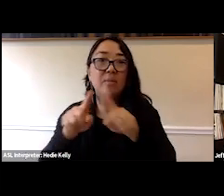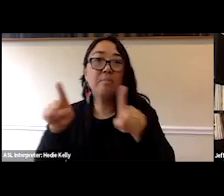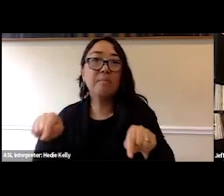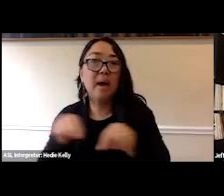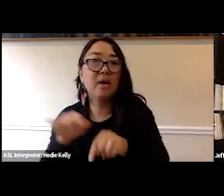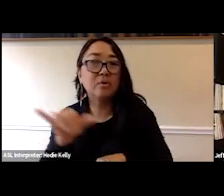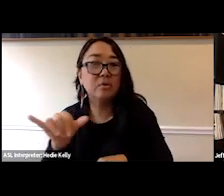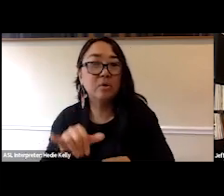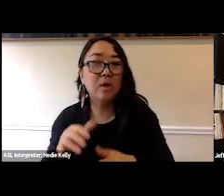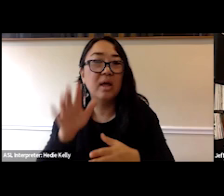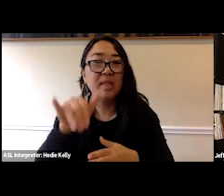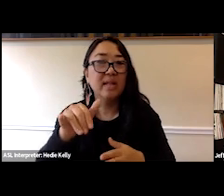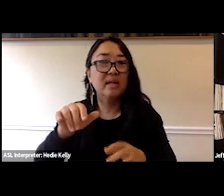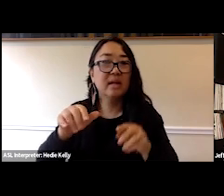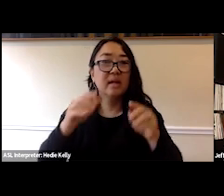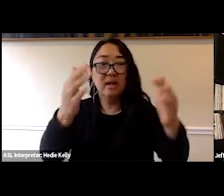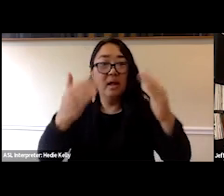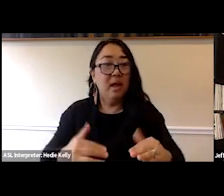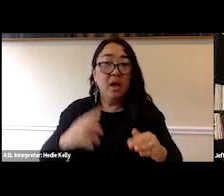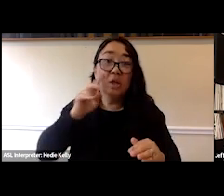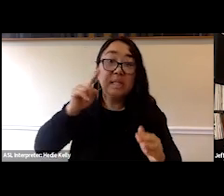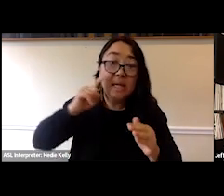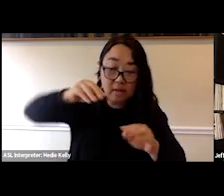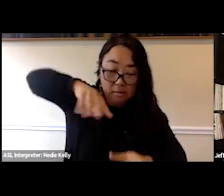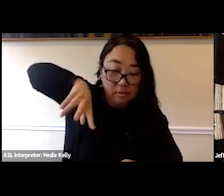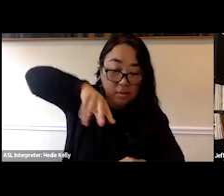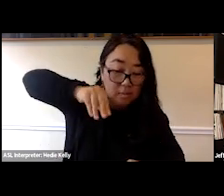which is an aerial shot of a road that looks like it's going through either